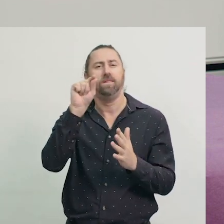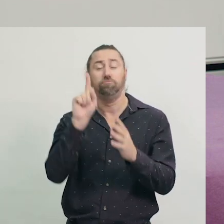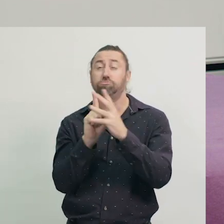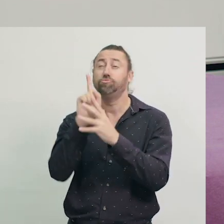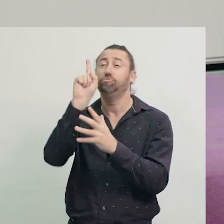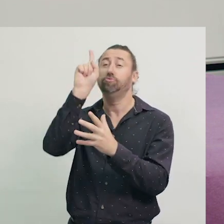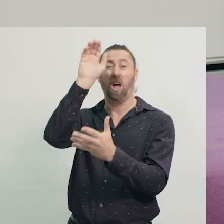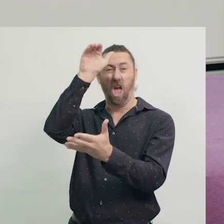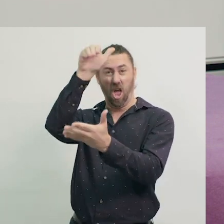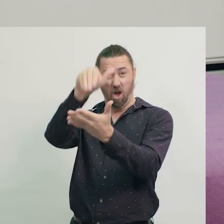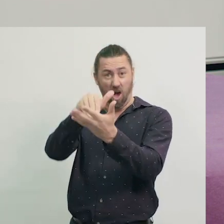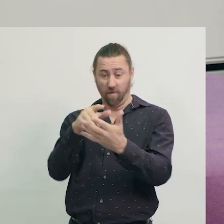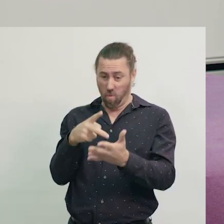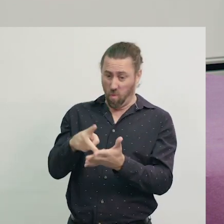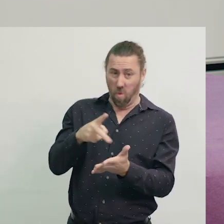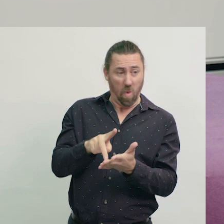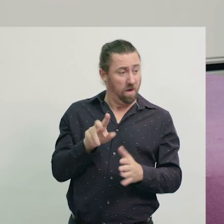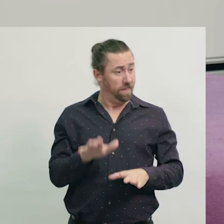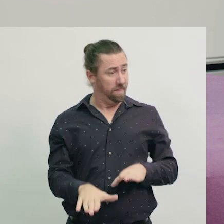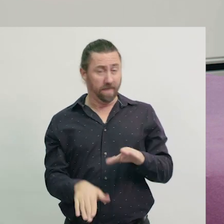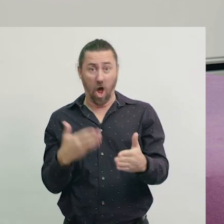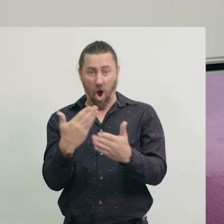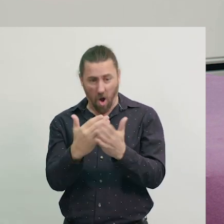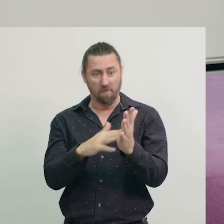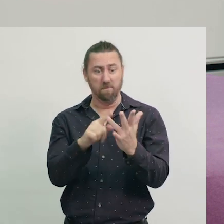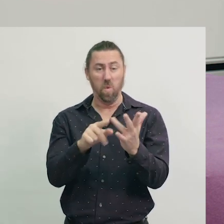This was a remarkable and historic achievement for human kind.